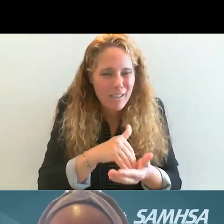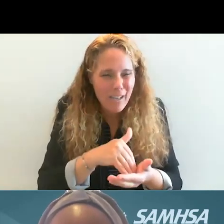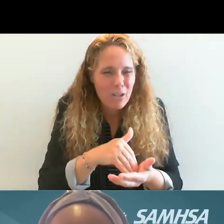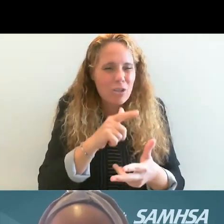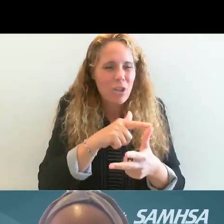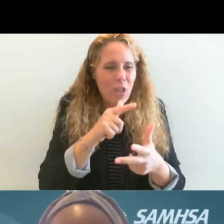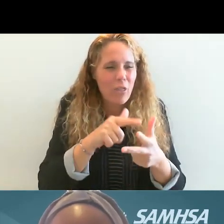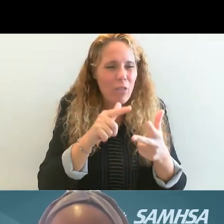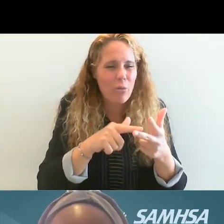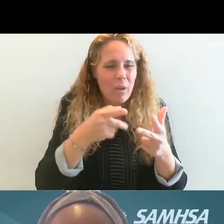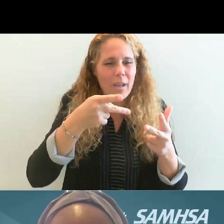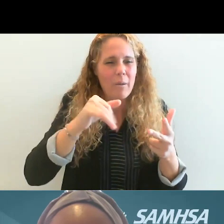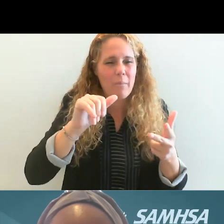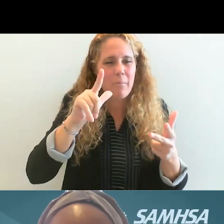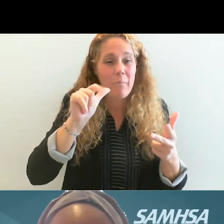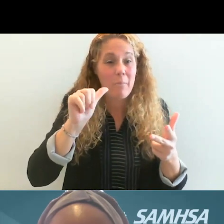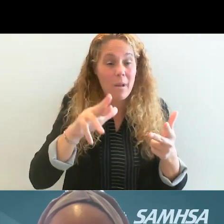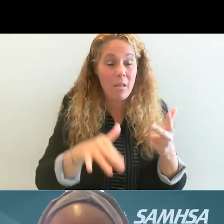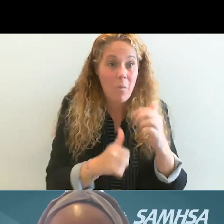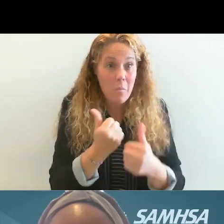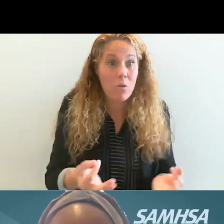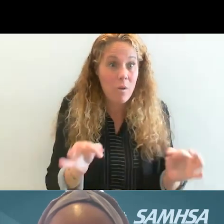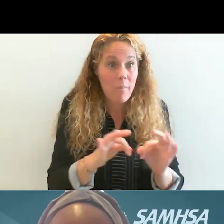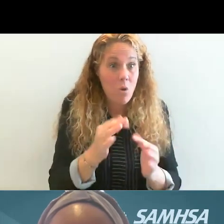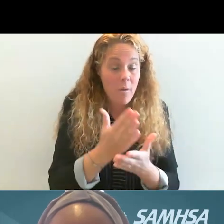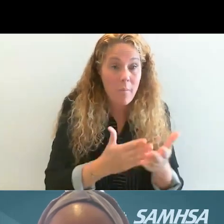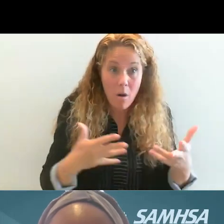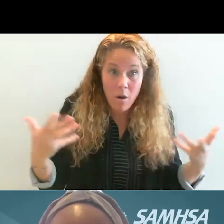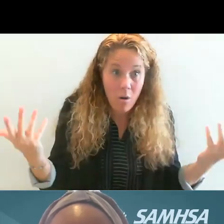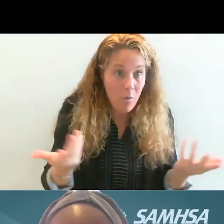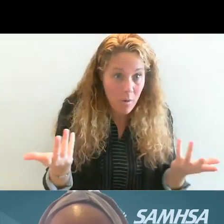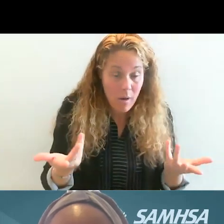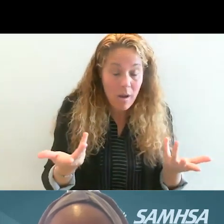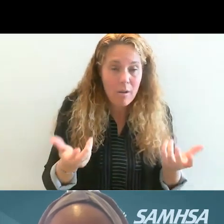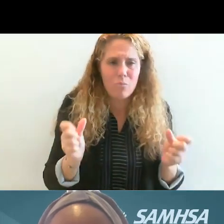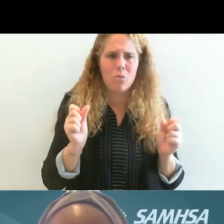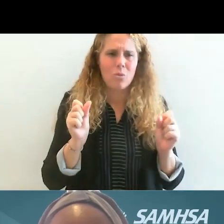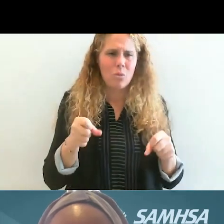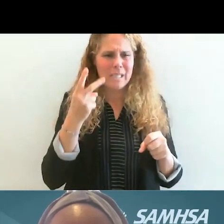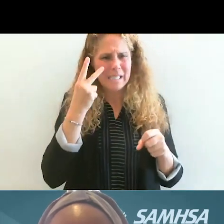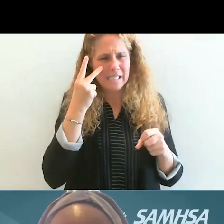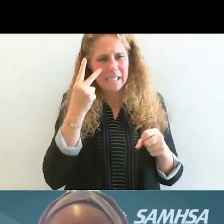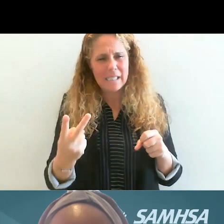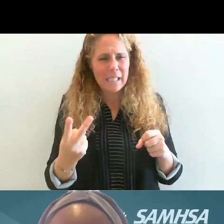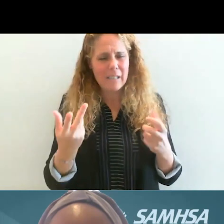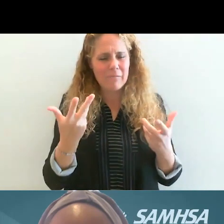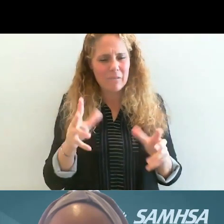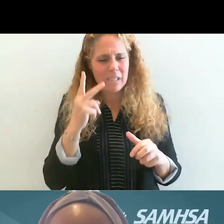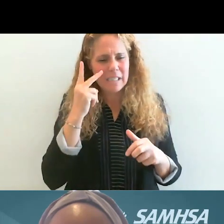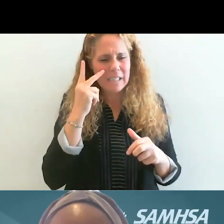THE MOST IMPORTANT PART OF THIS WAS BEING ABLE TO SEE THE ACTUAL